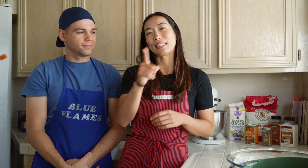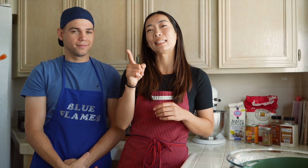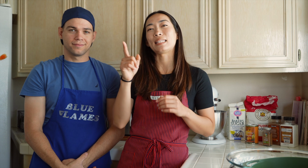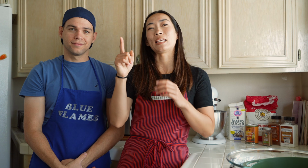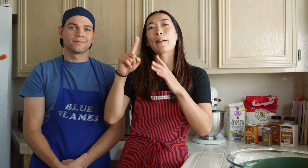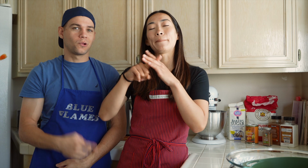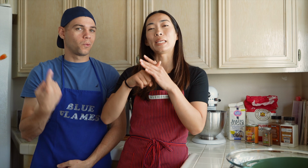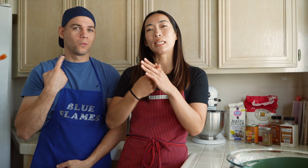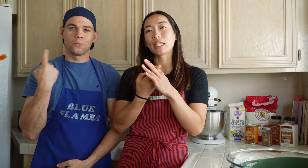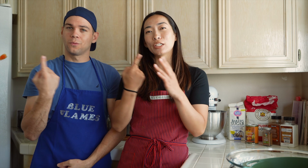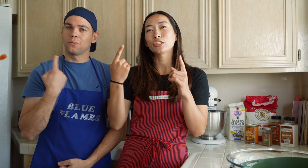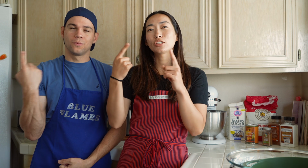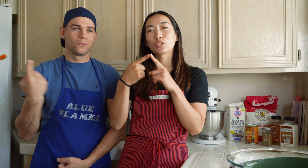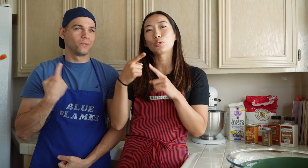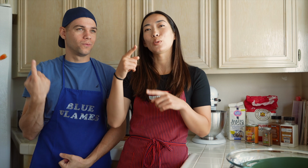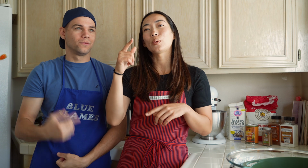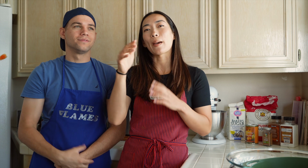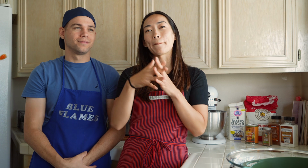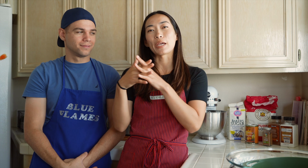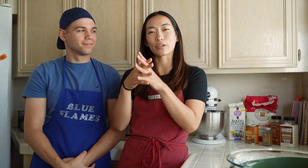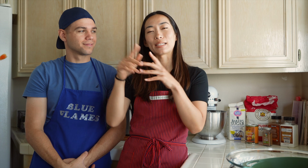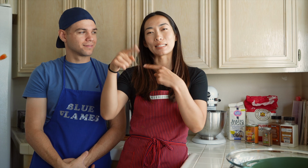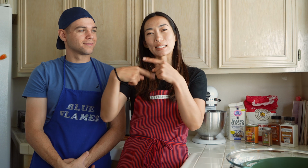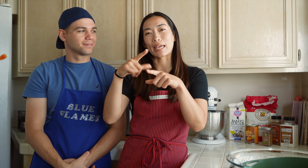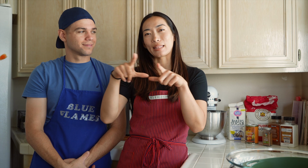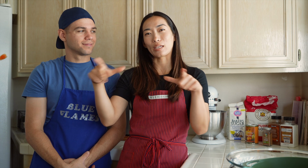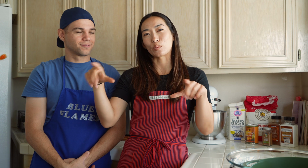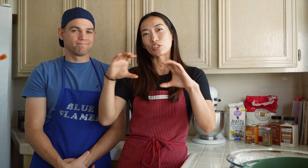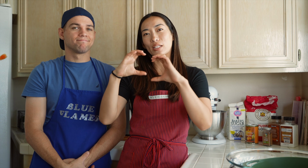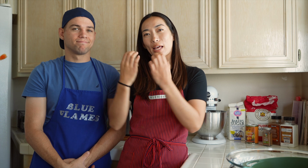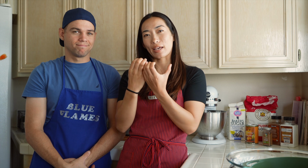is the beginners to American Sign Language class